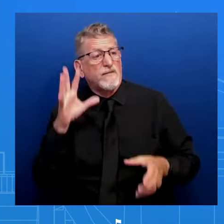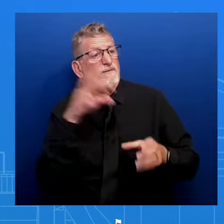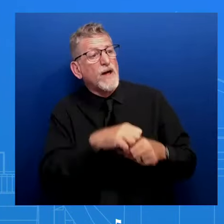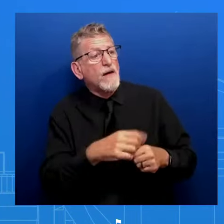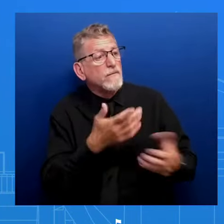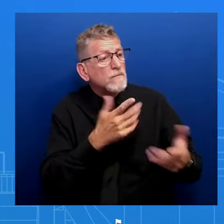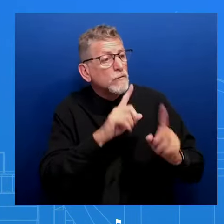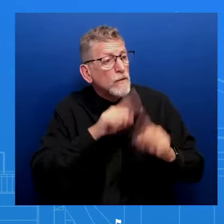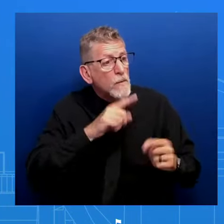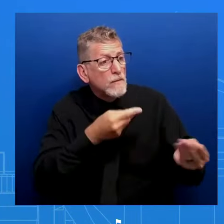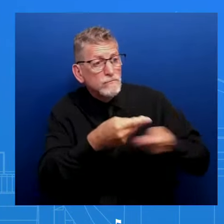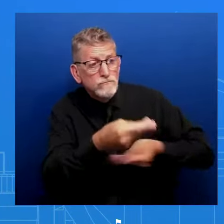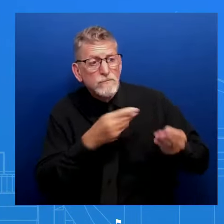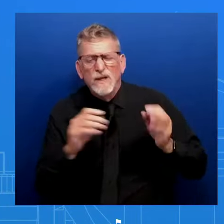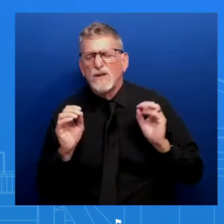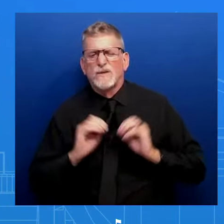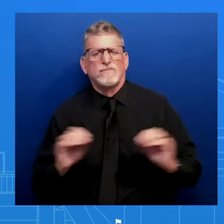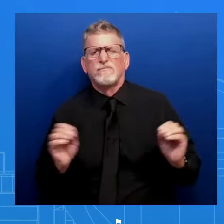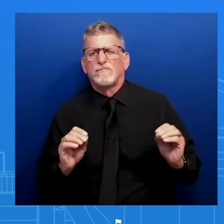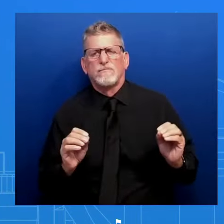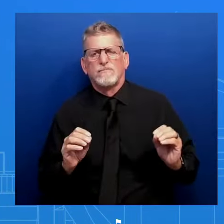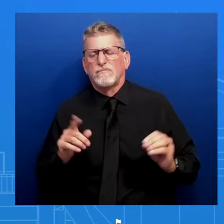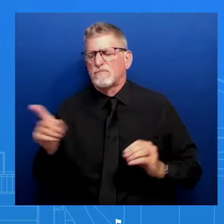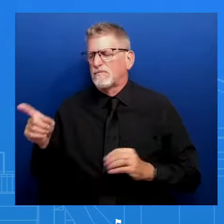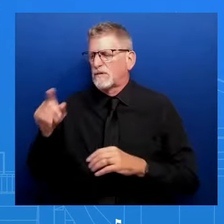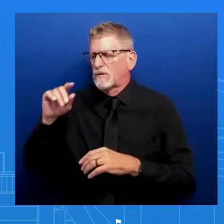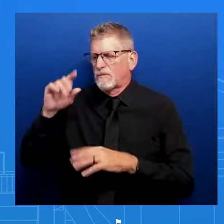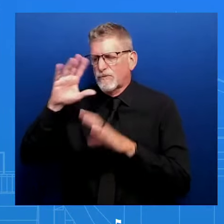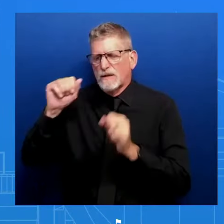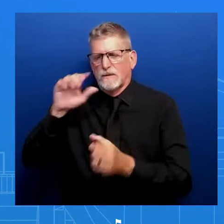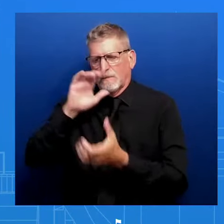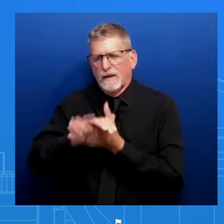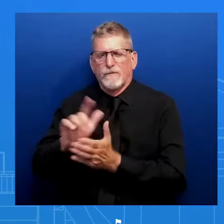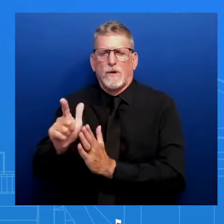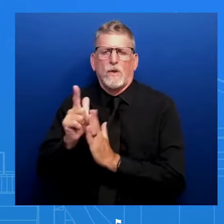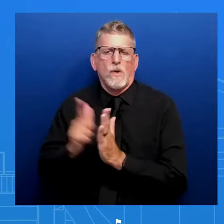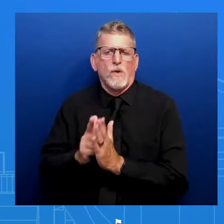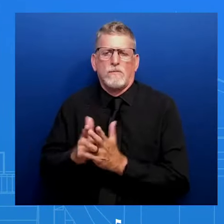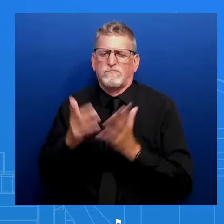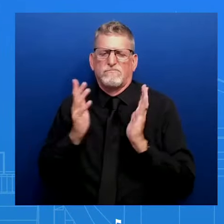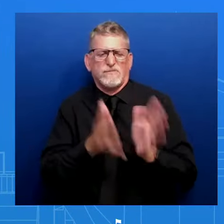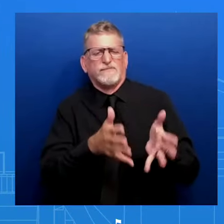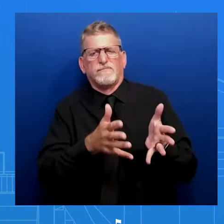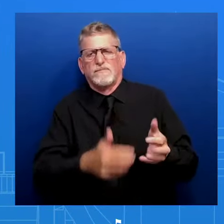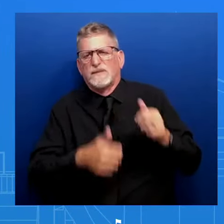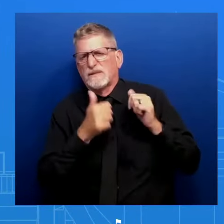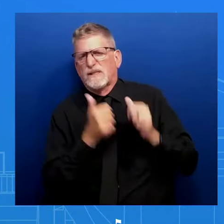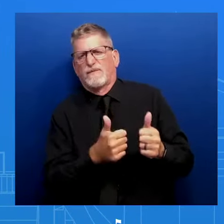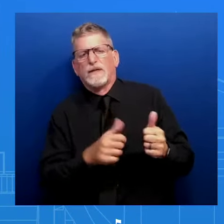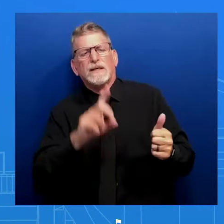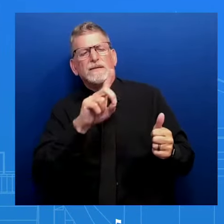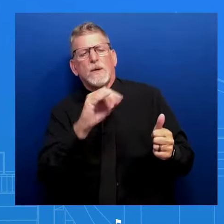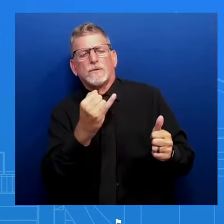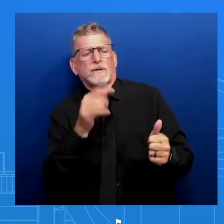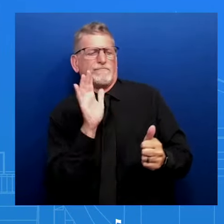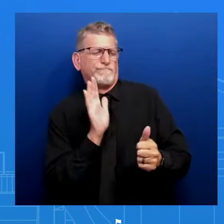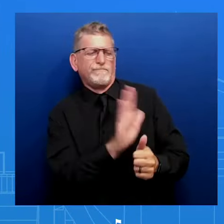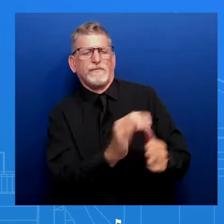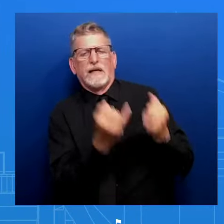I just don't have anything else to share on this. I would refer you to the Department of Justice. Again, this was done independently. And I would also refer you to the -- to Hunter's representatives.